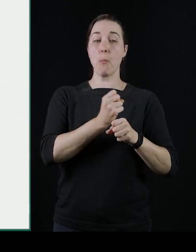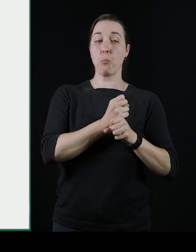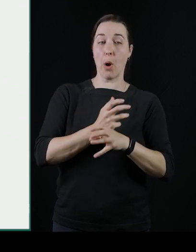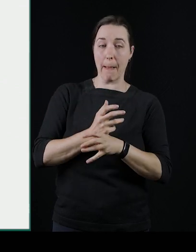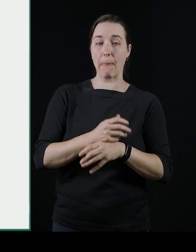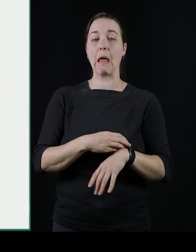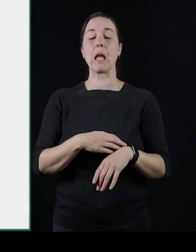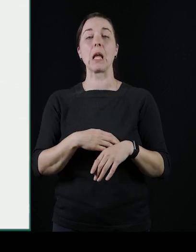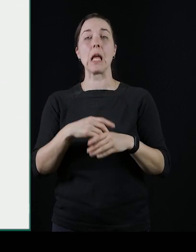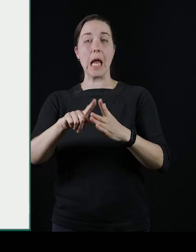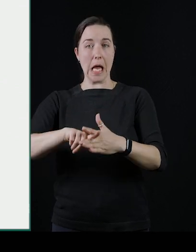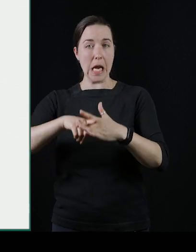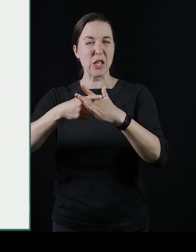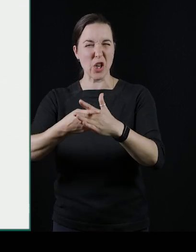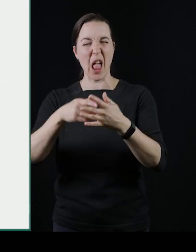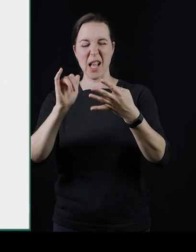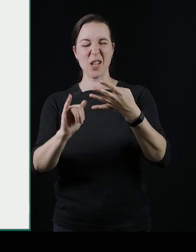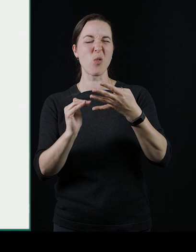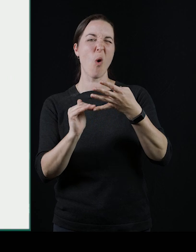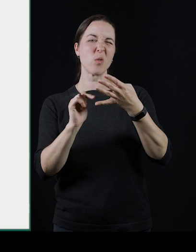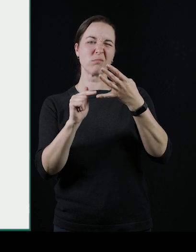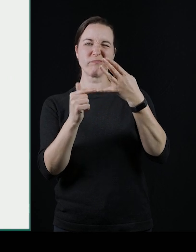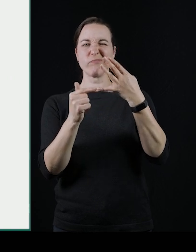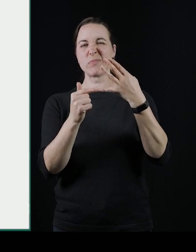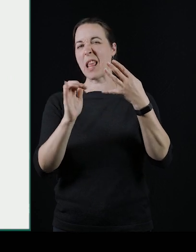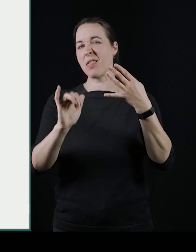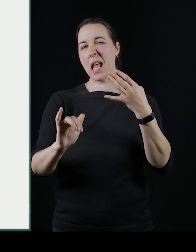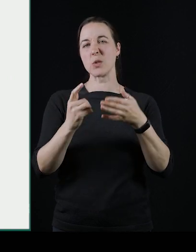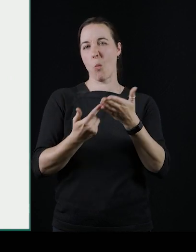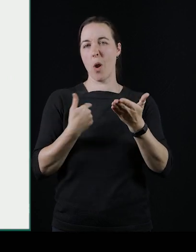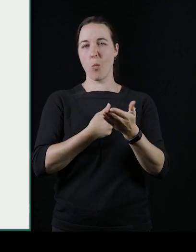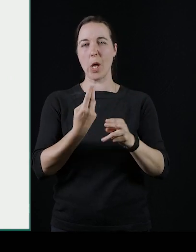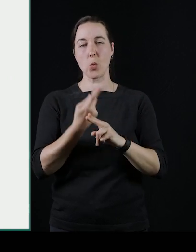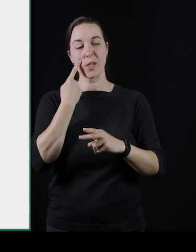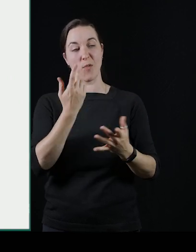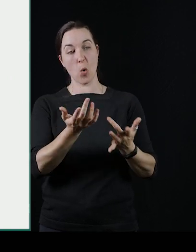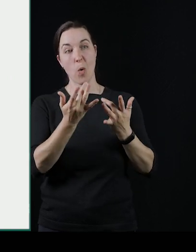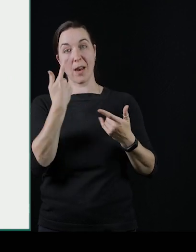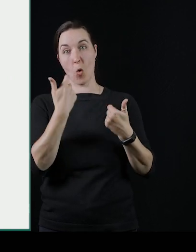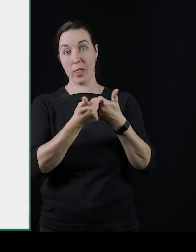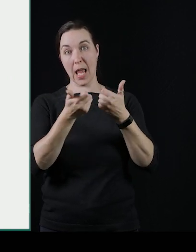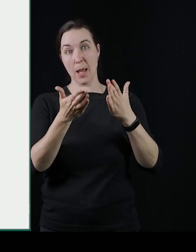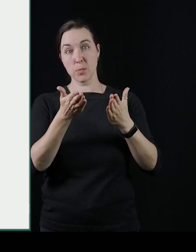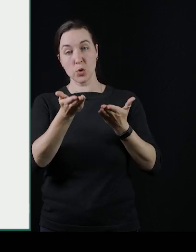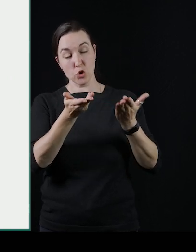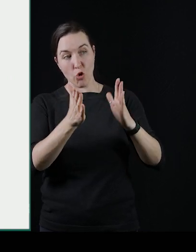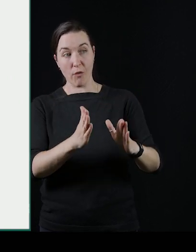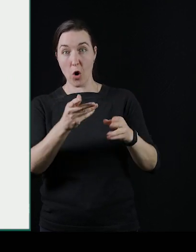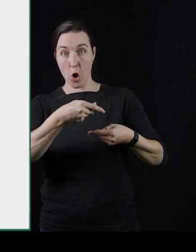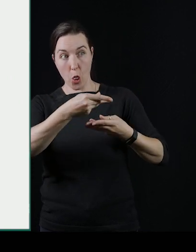initial states that we, that we used to wait for the game server to load itself.